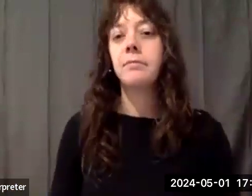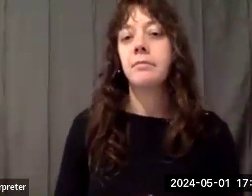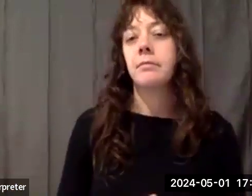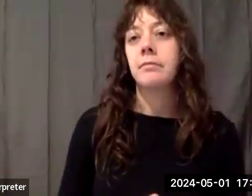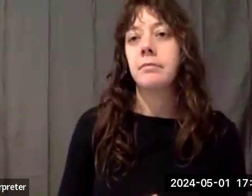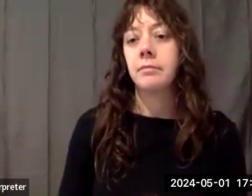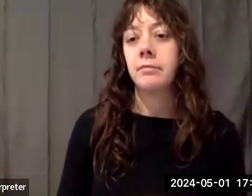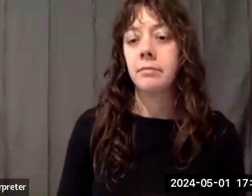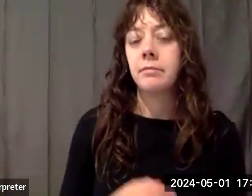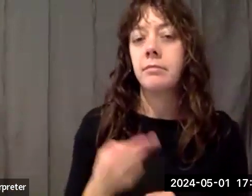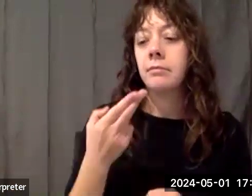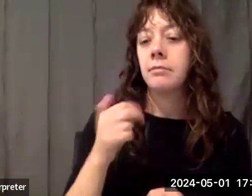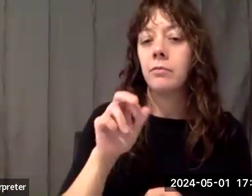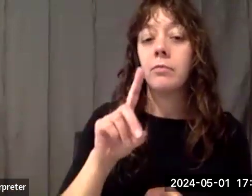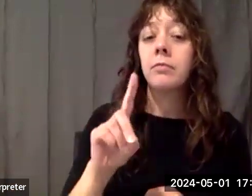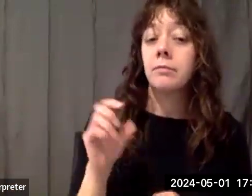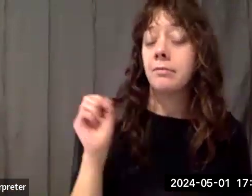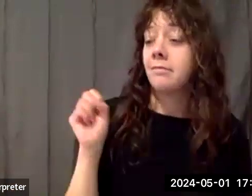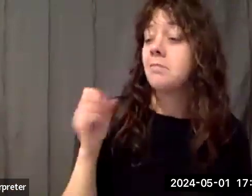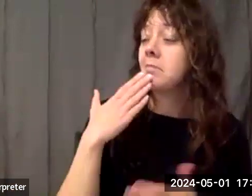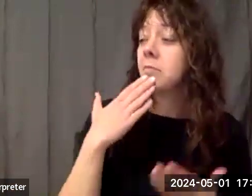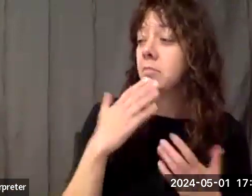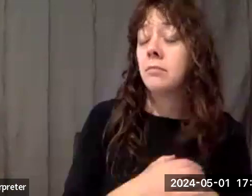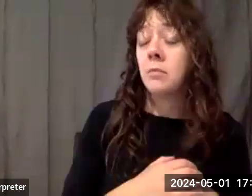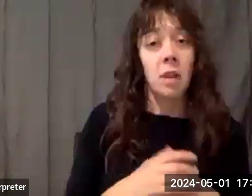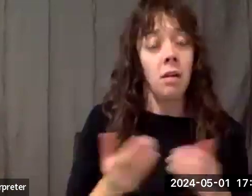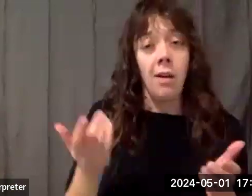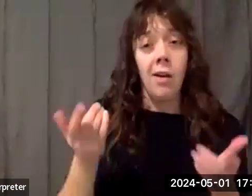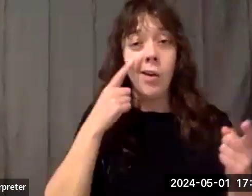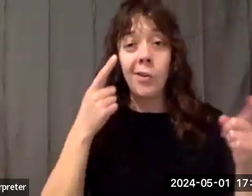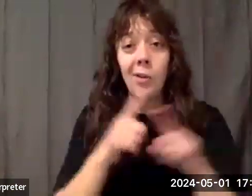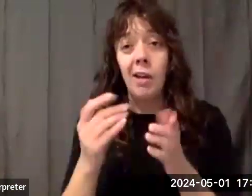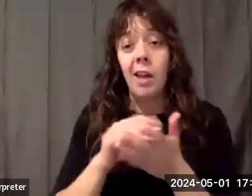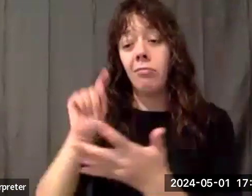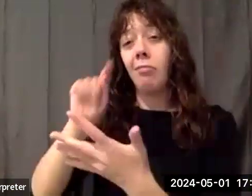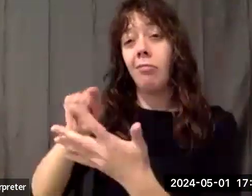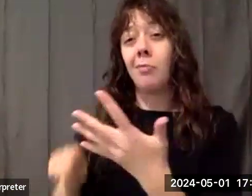we have these tools, you know, but it's using the tools in a way that moves